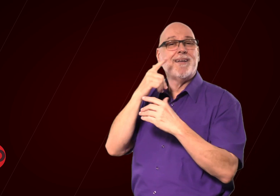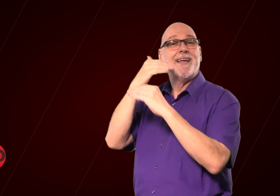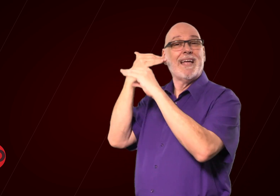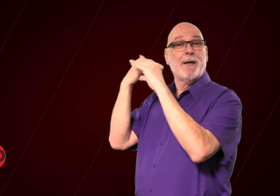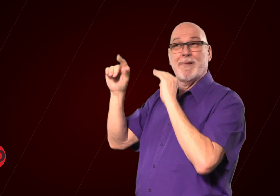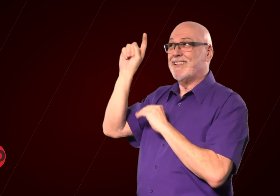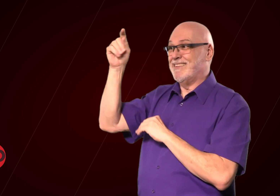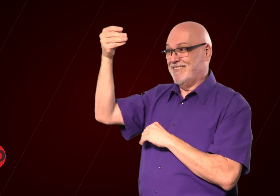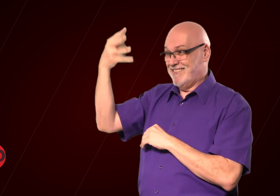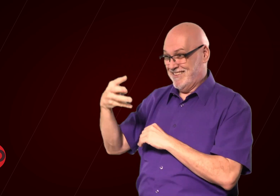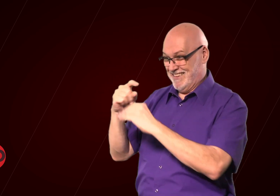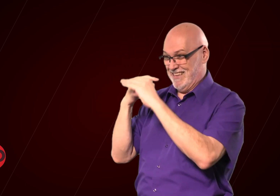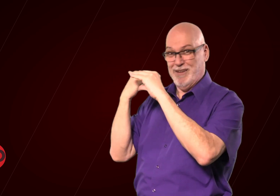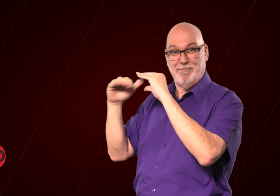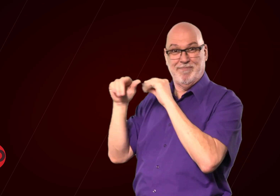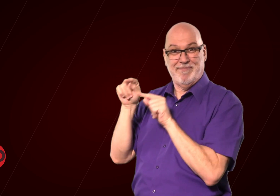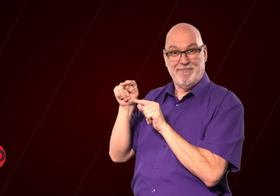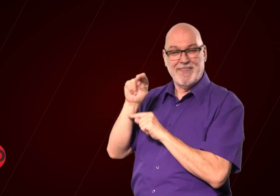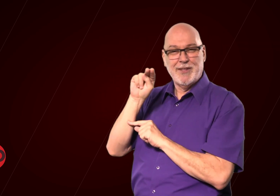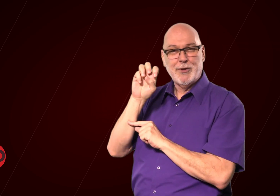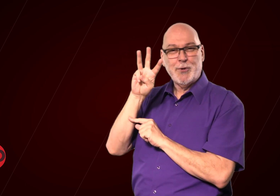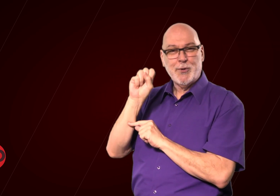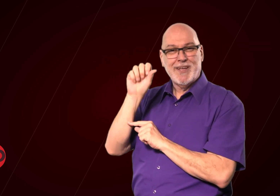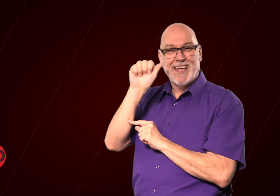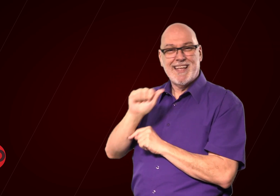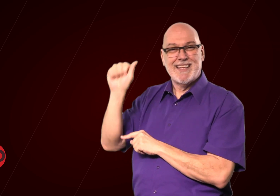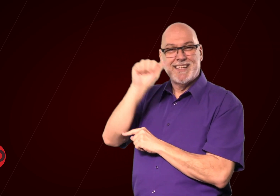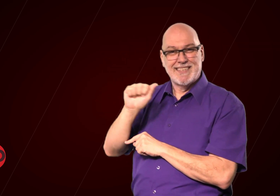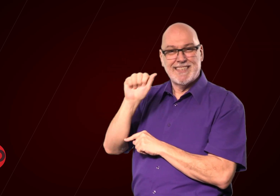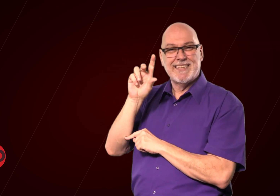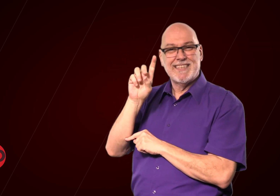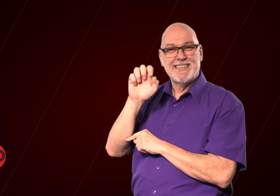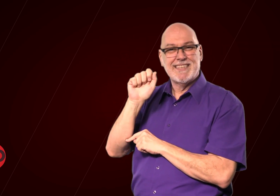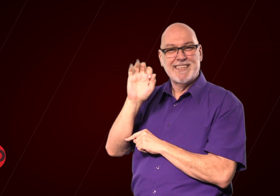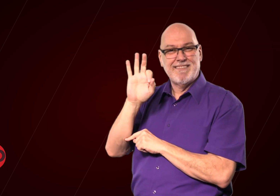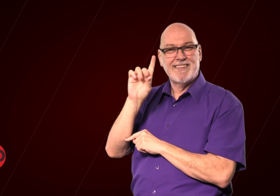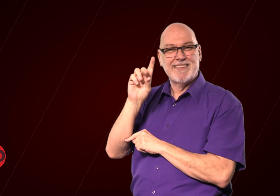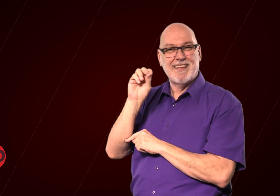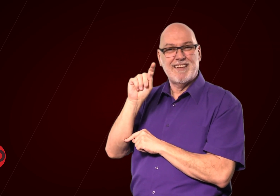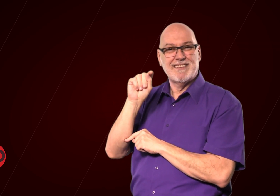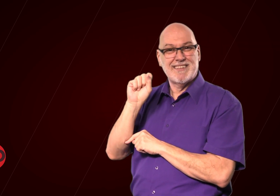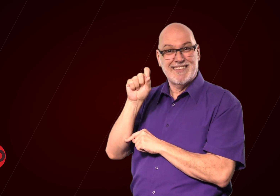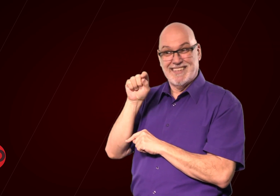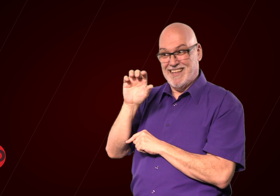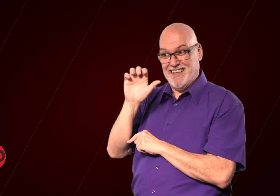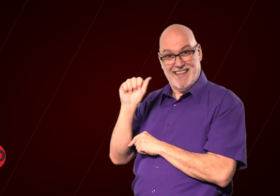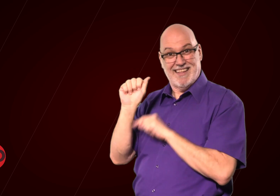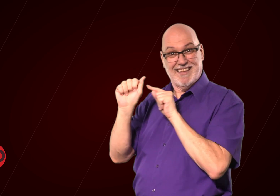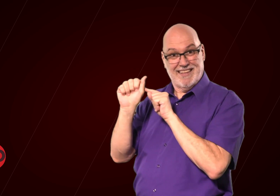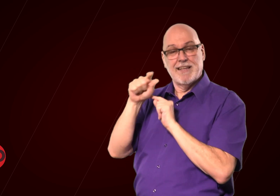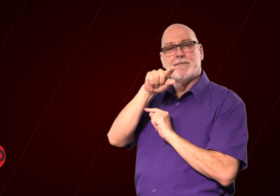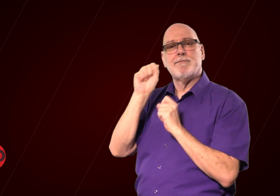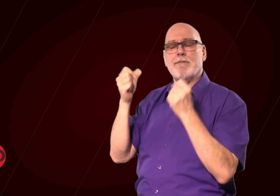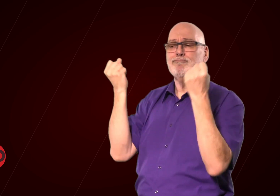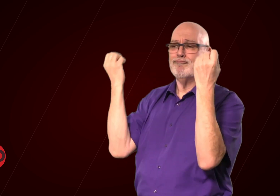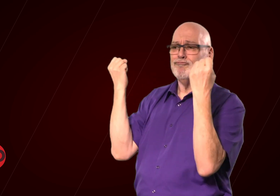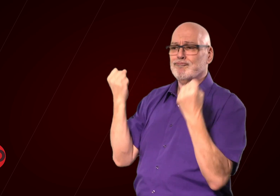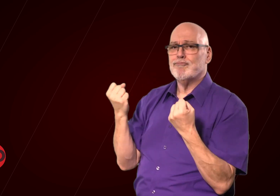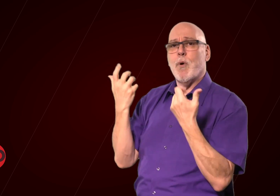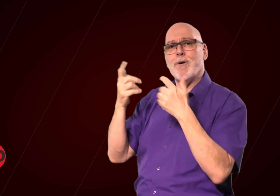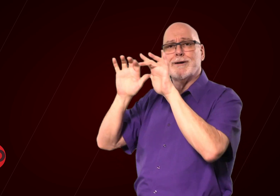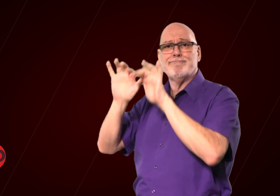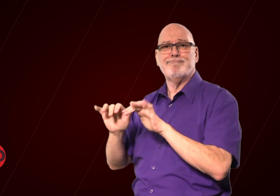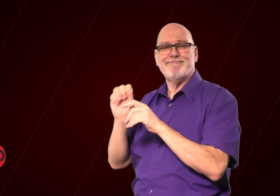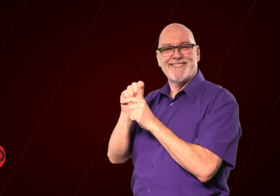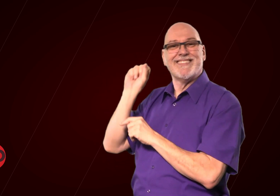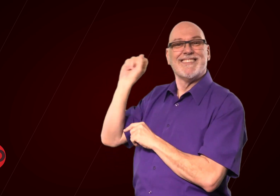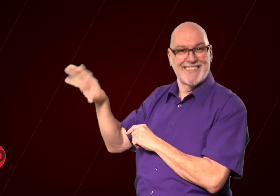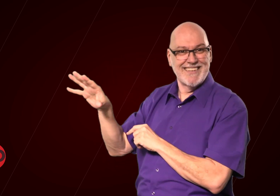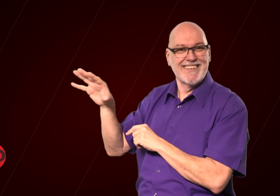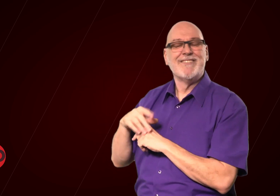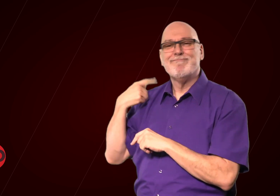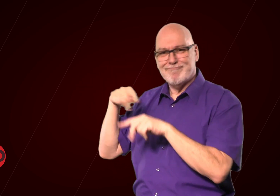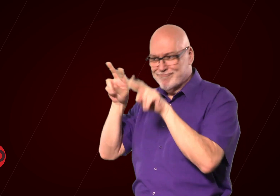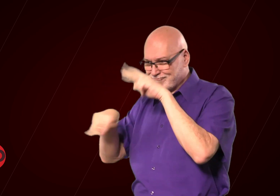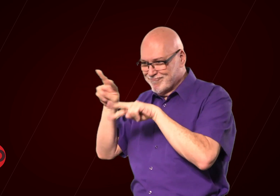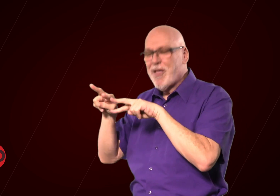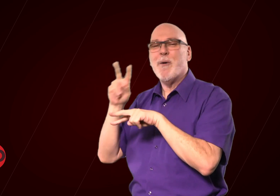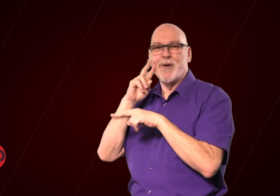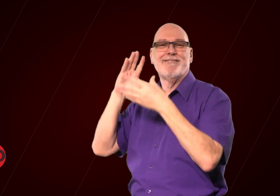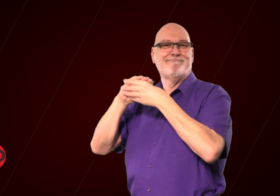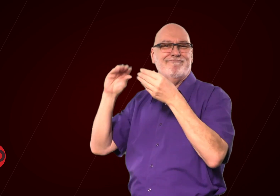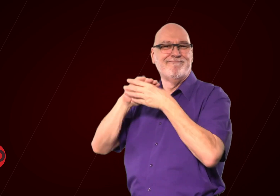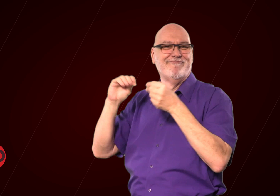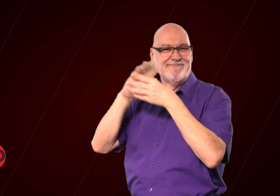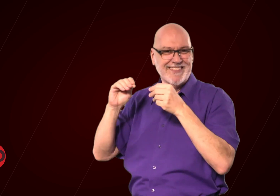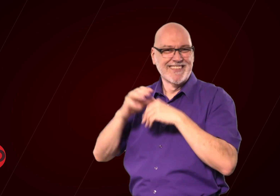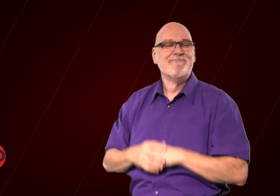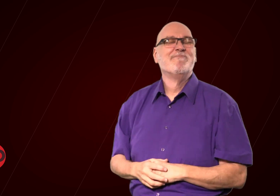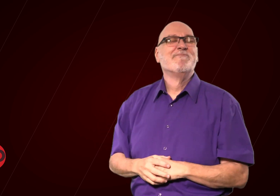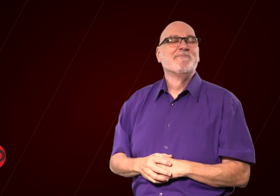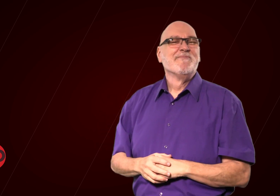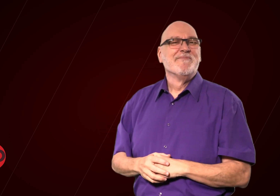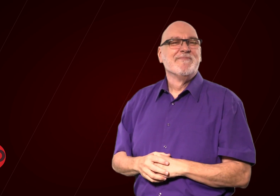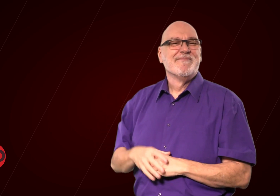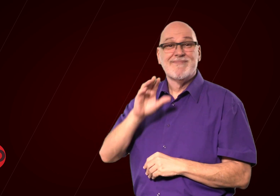or email to news@deafdots.ca.